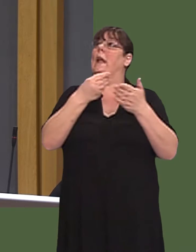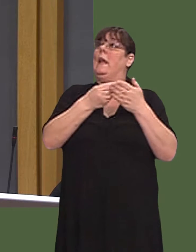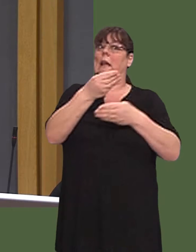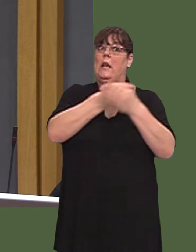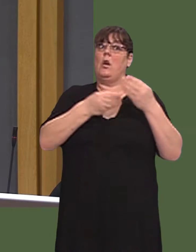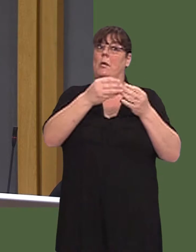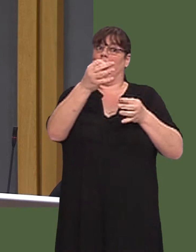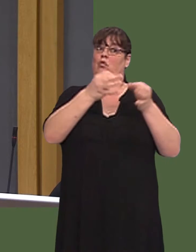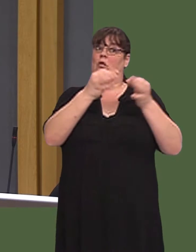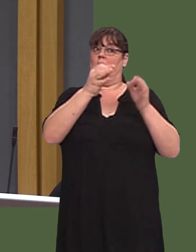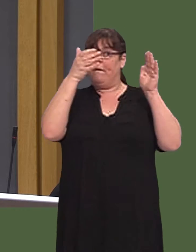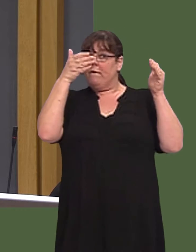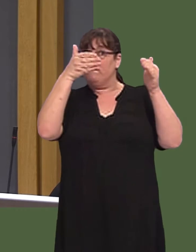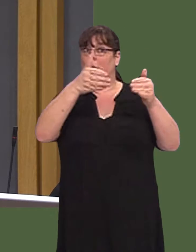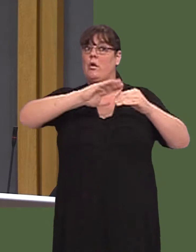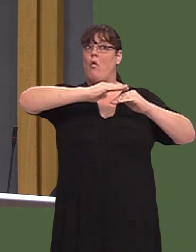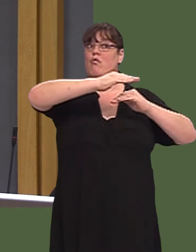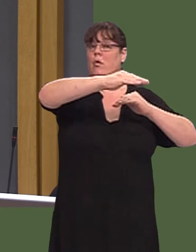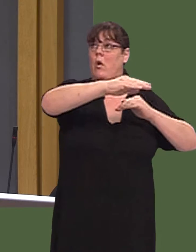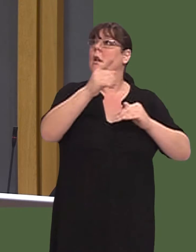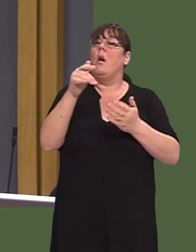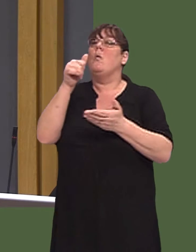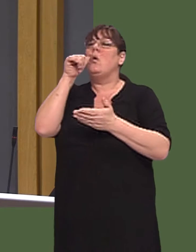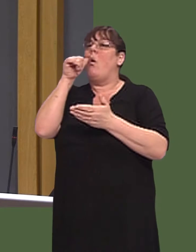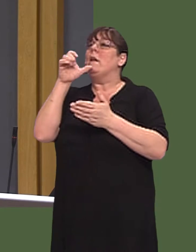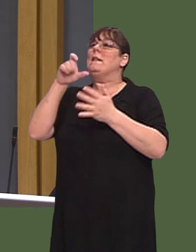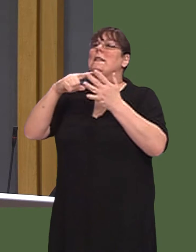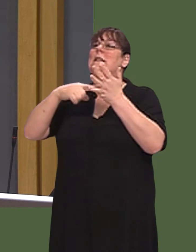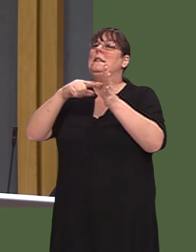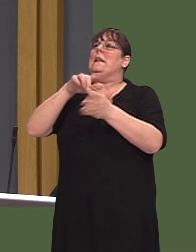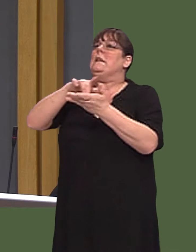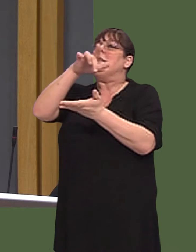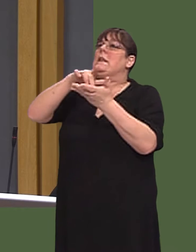While the city-region model is a model that may work for many parts of the country, does